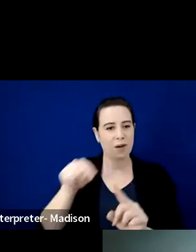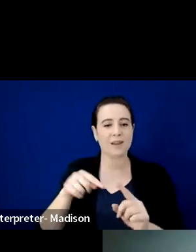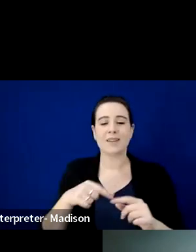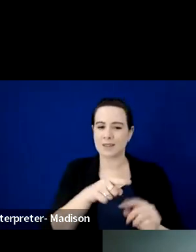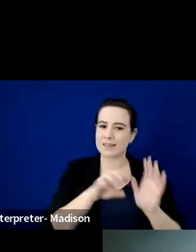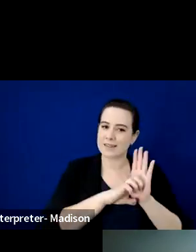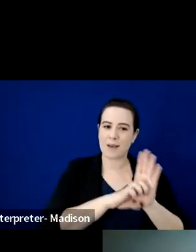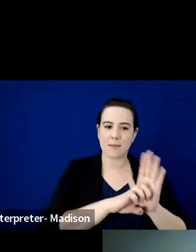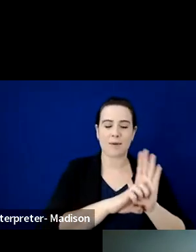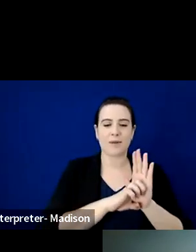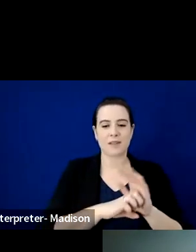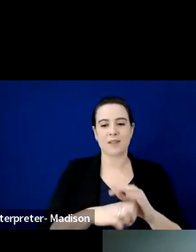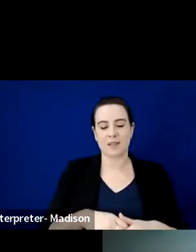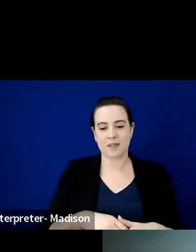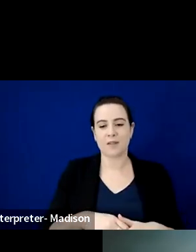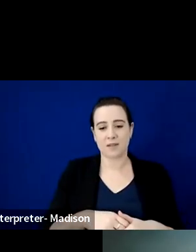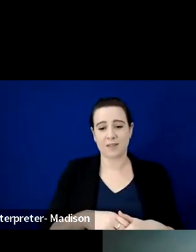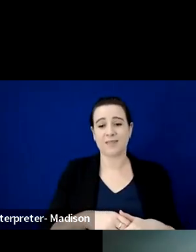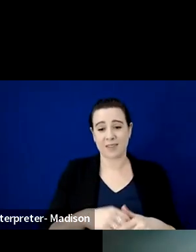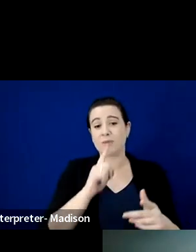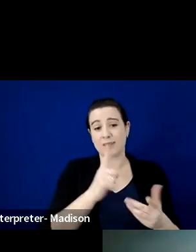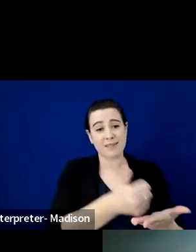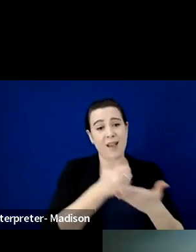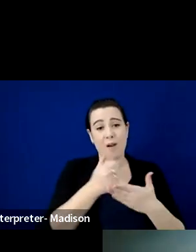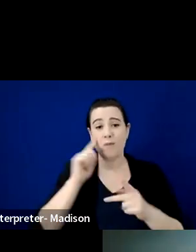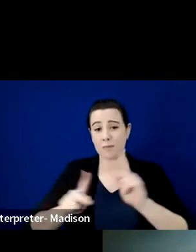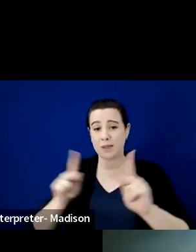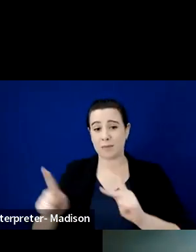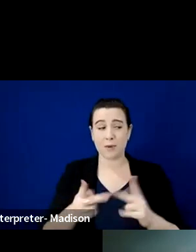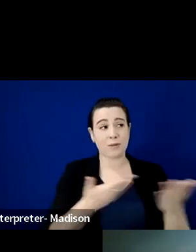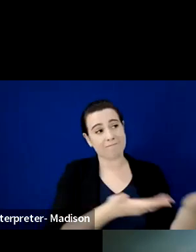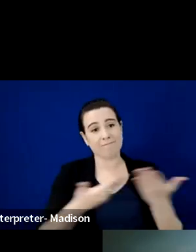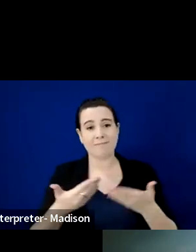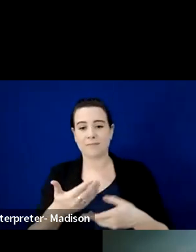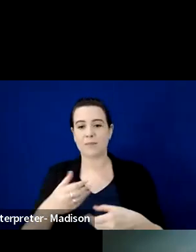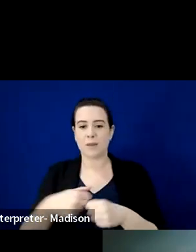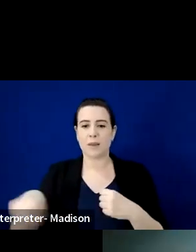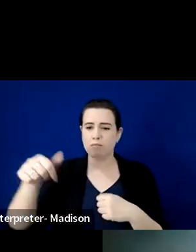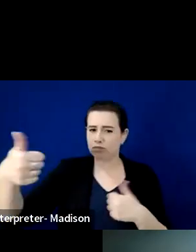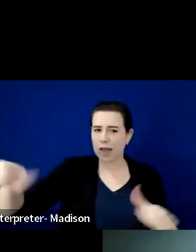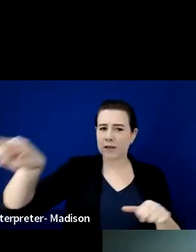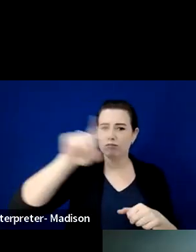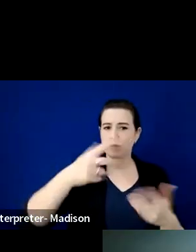Thank you both.